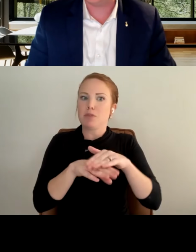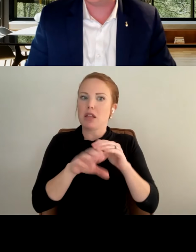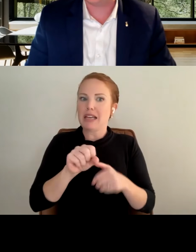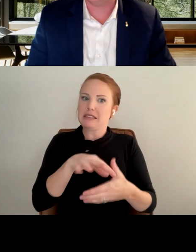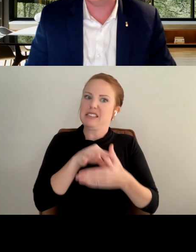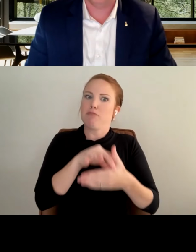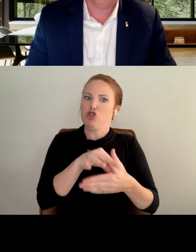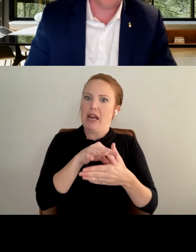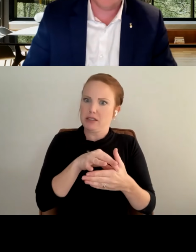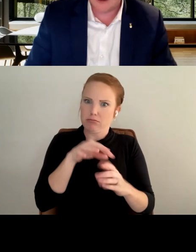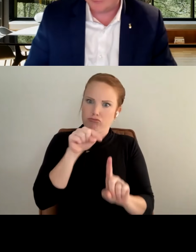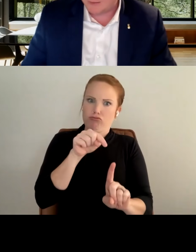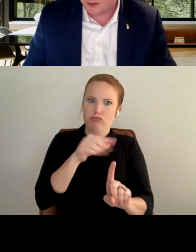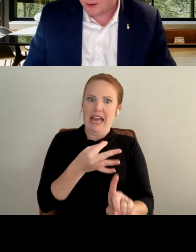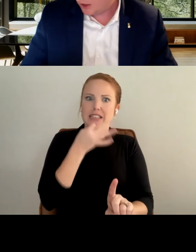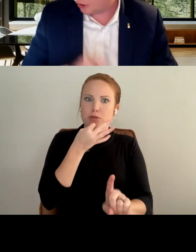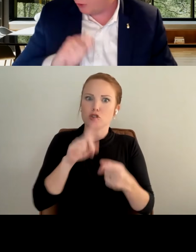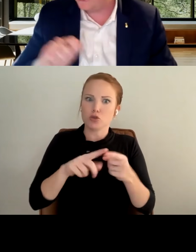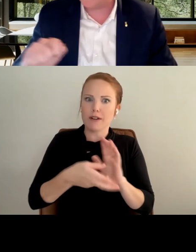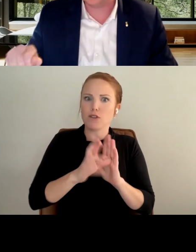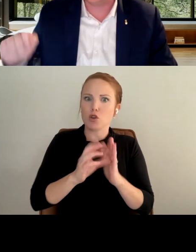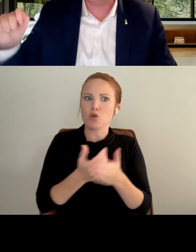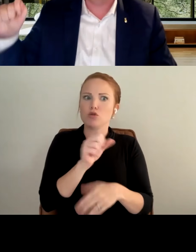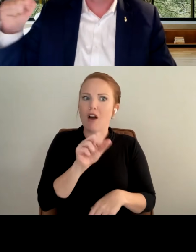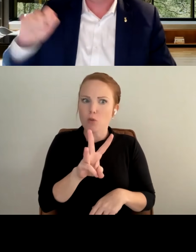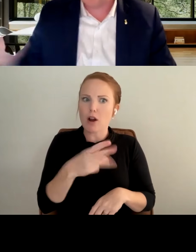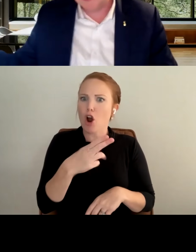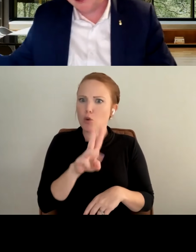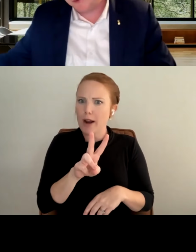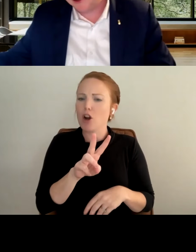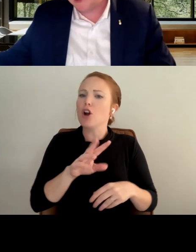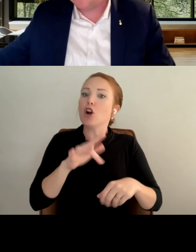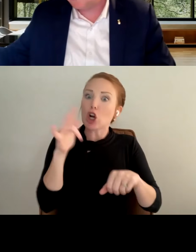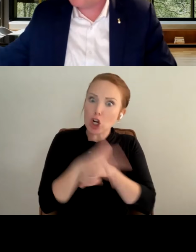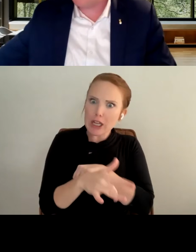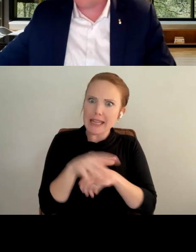in the process. One of the first steps might be go talk to, fill in the blank with a name, about